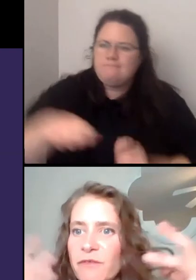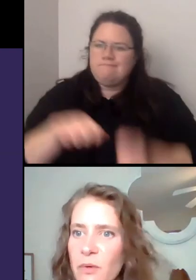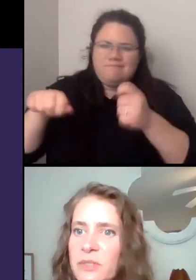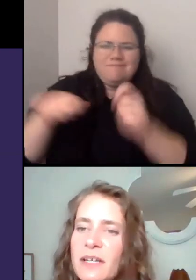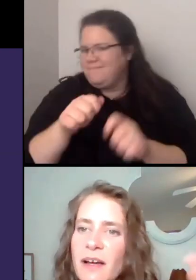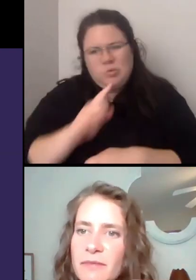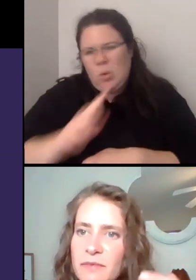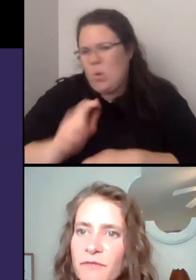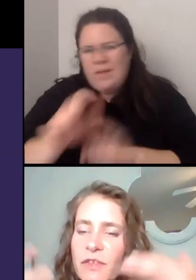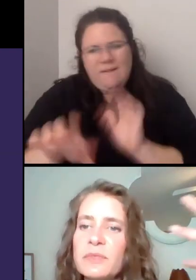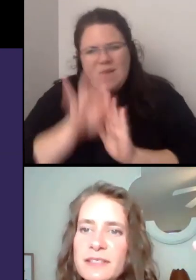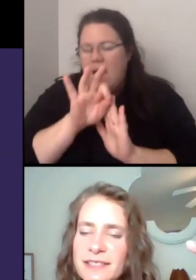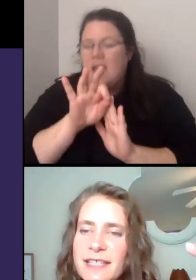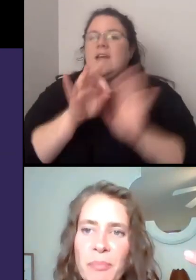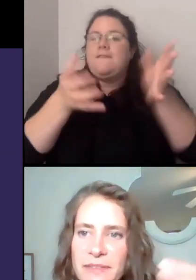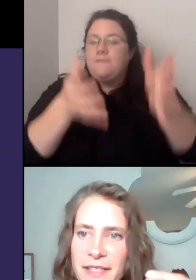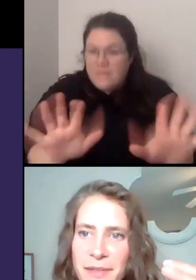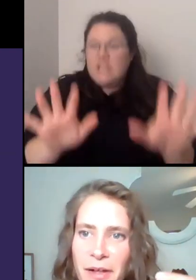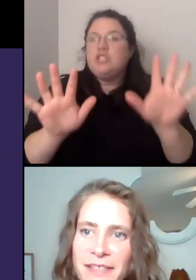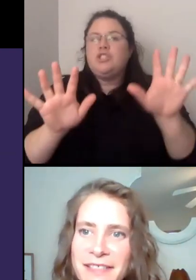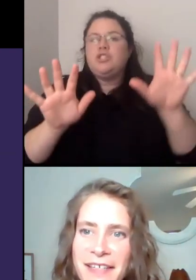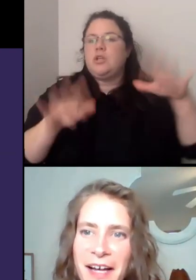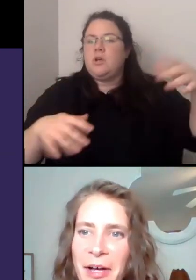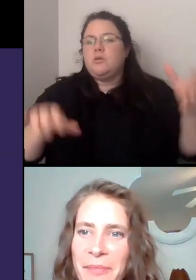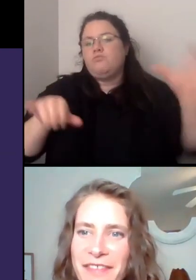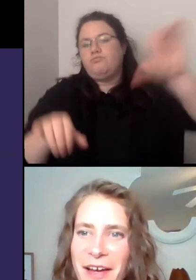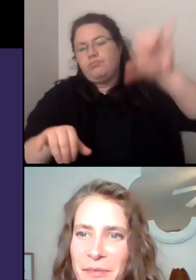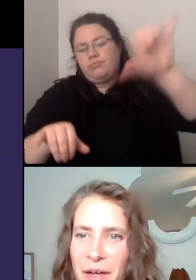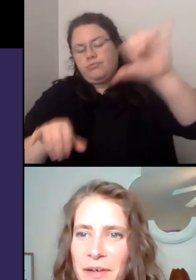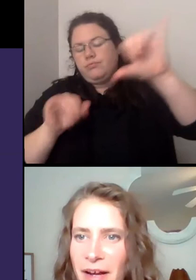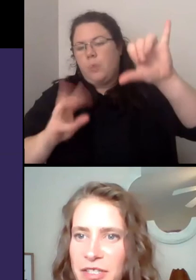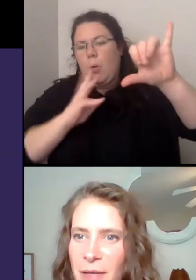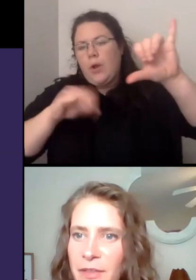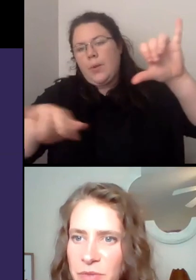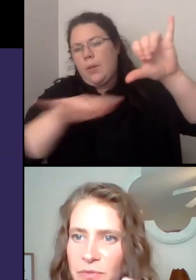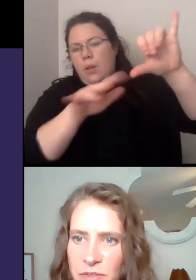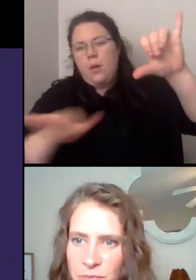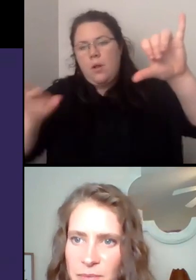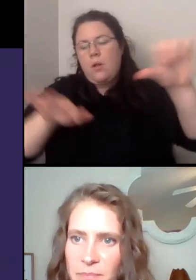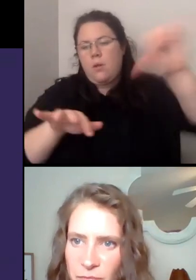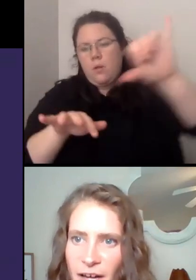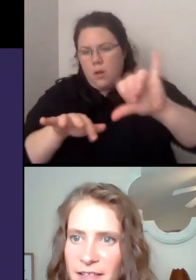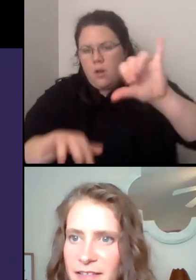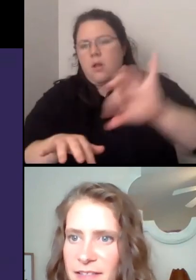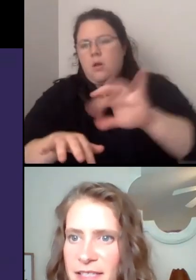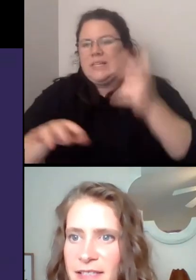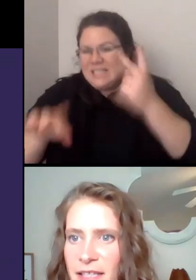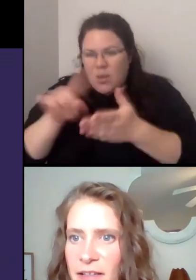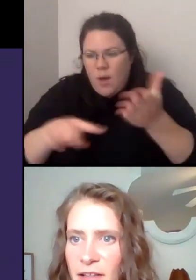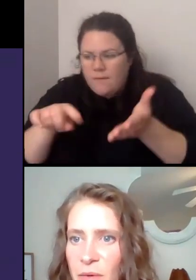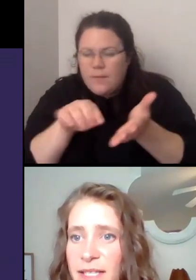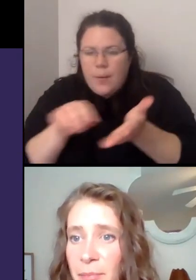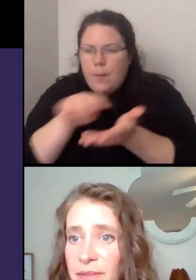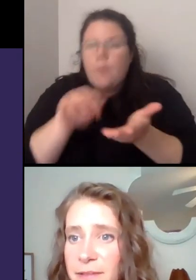Only when we float these samples that we are actually able to find the seeds in those samples.